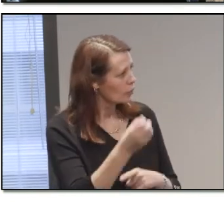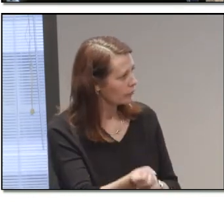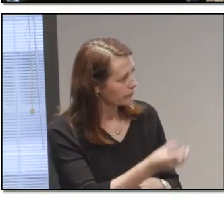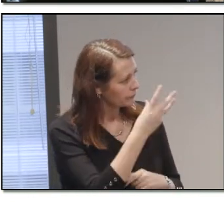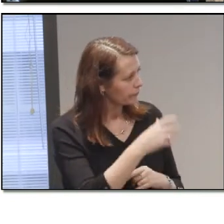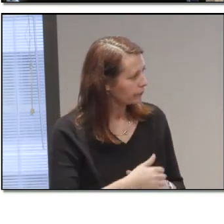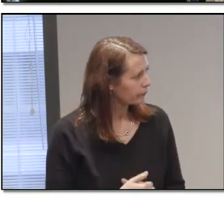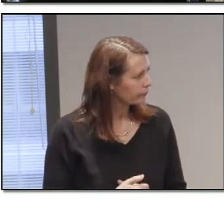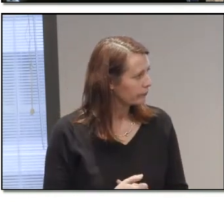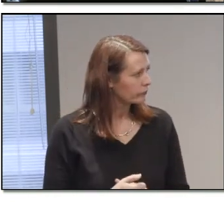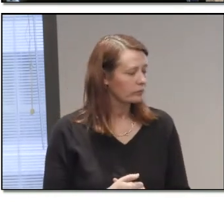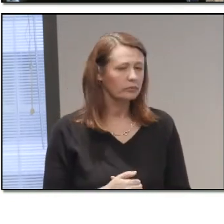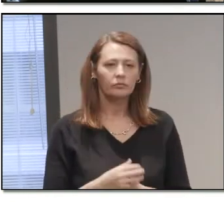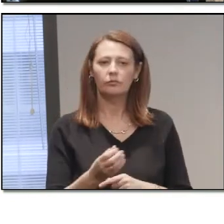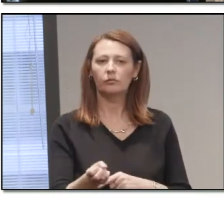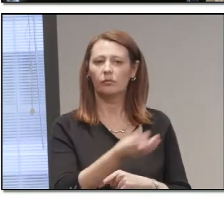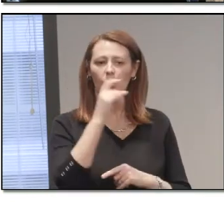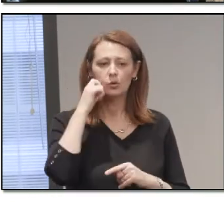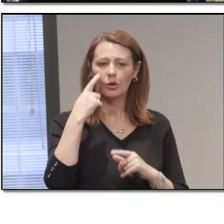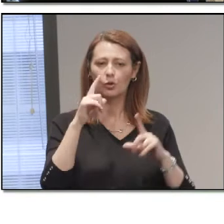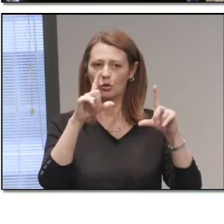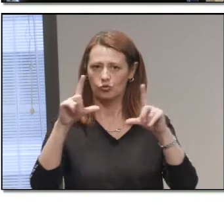next few slides I m going to show you some graphs of the order of magnitude